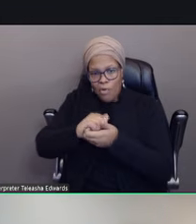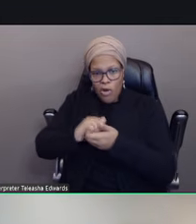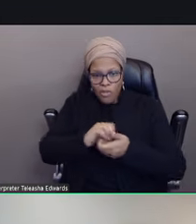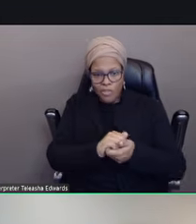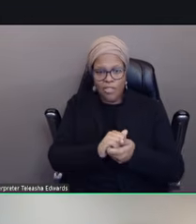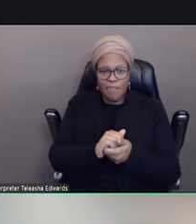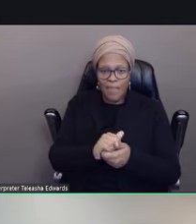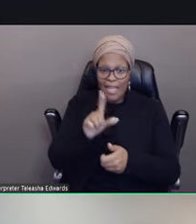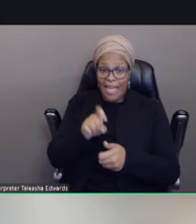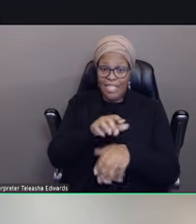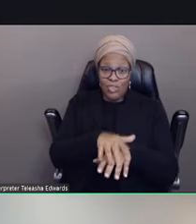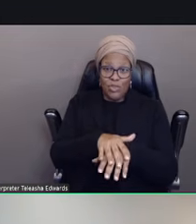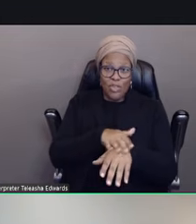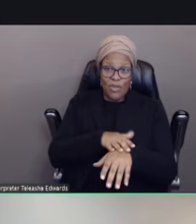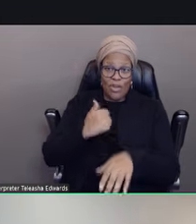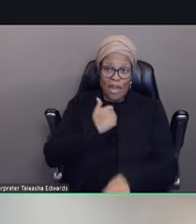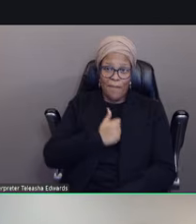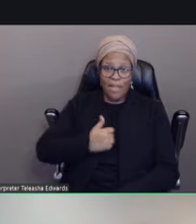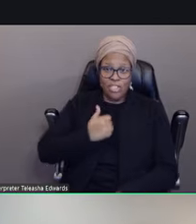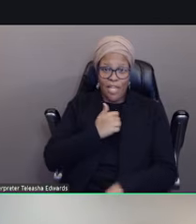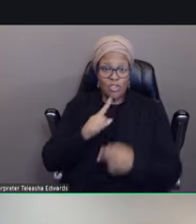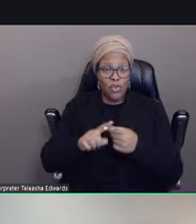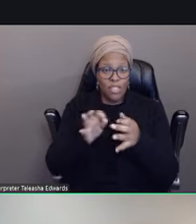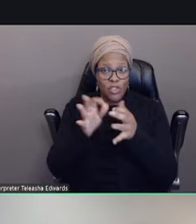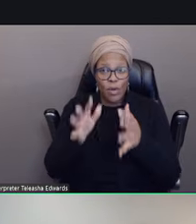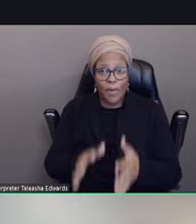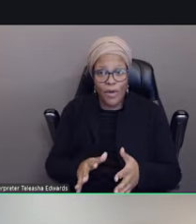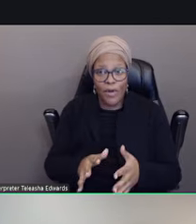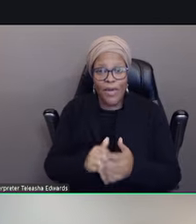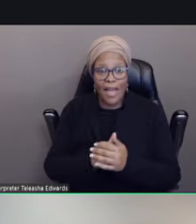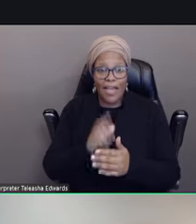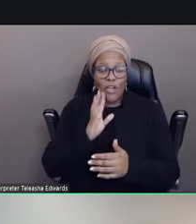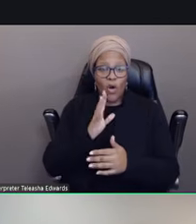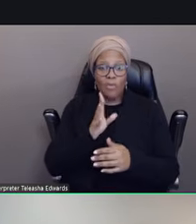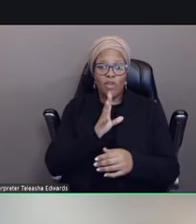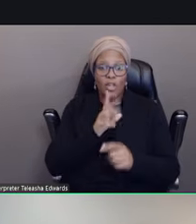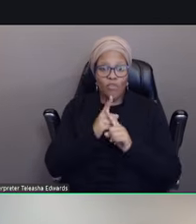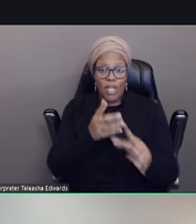slow down. I apologize to our interpreter. I know that I'm talking really quickly.